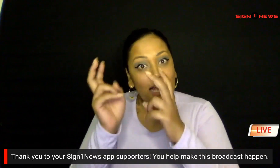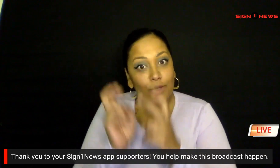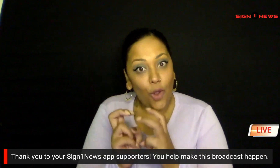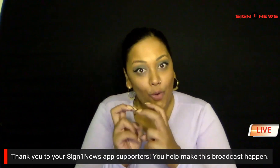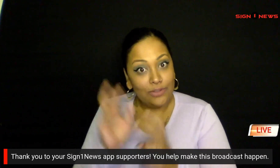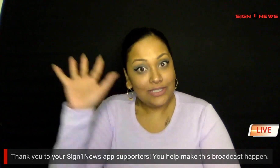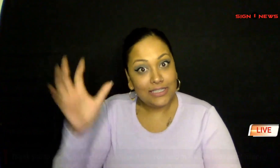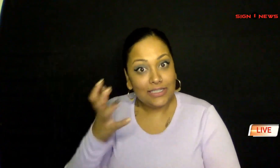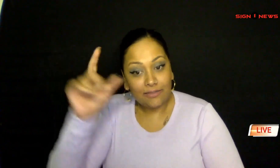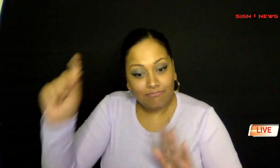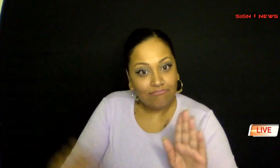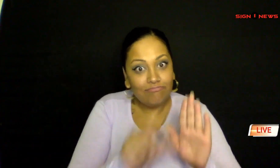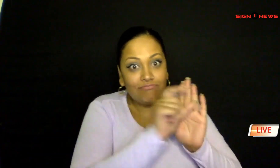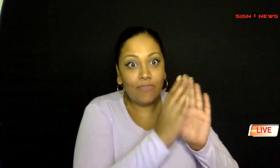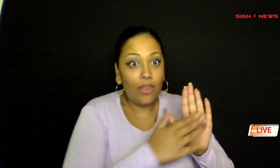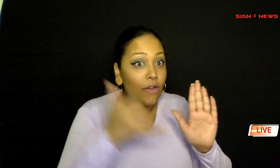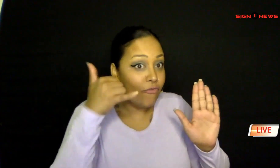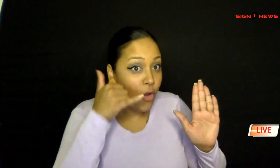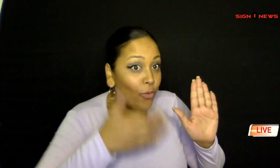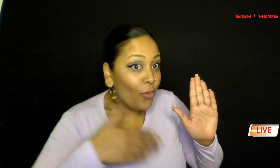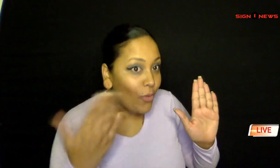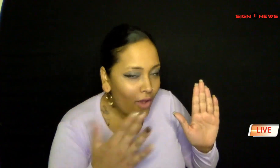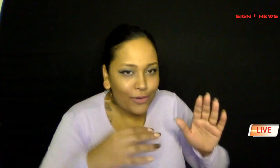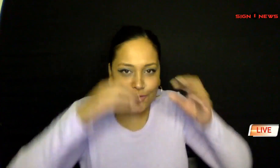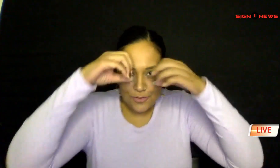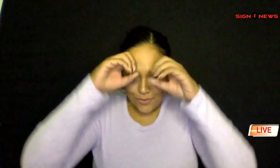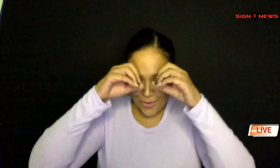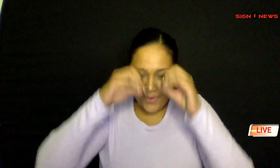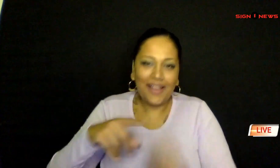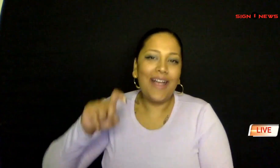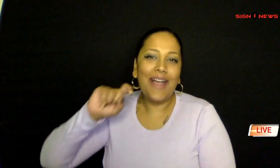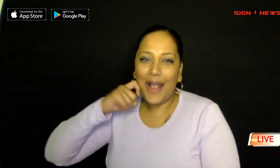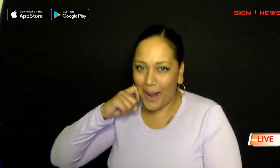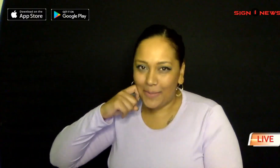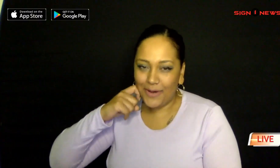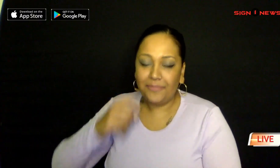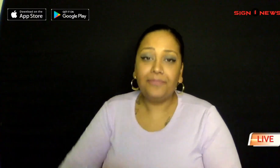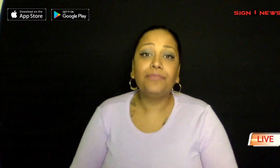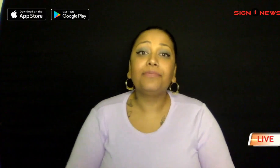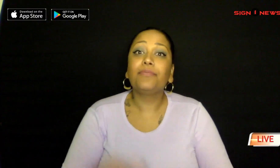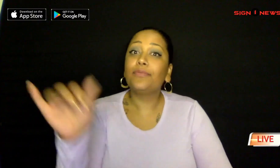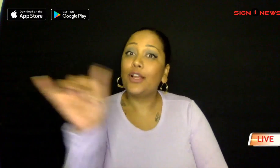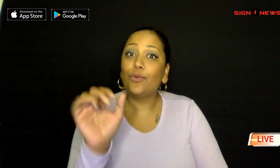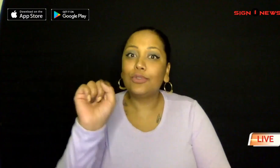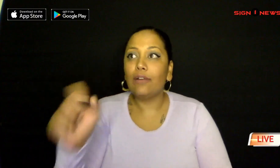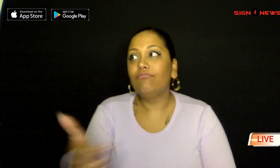make this broadcast happen. You can download the sign One news app by heading to the app store or Google Play Store on